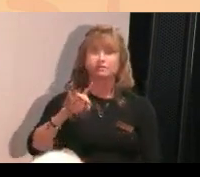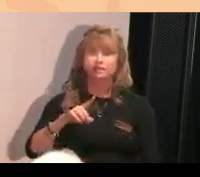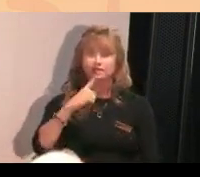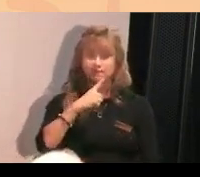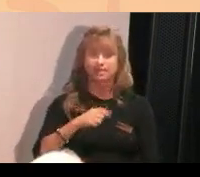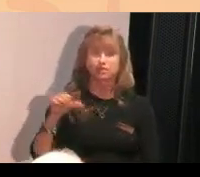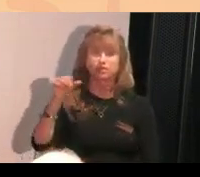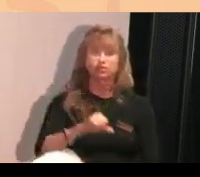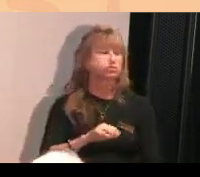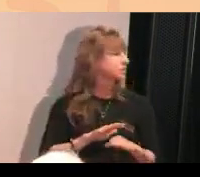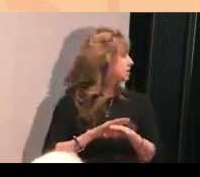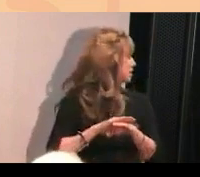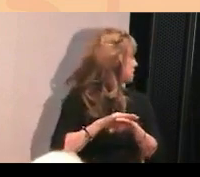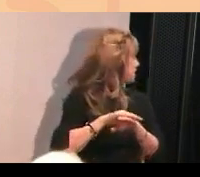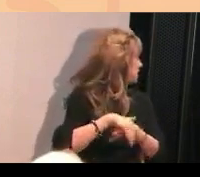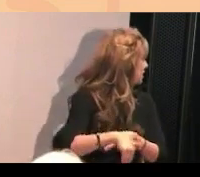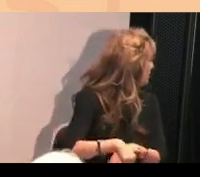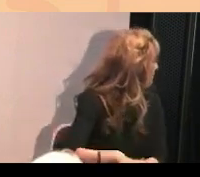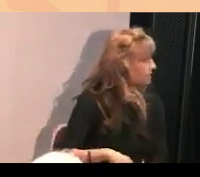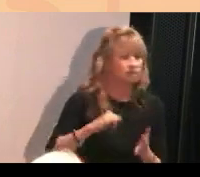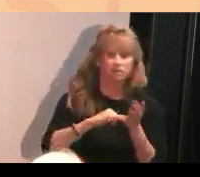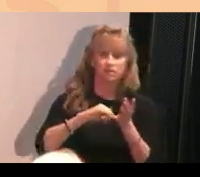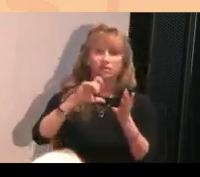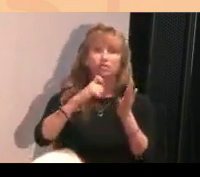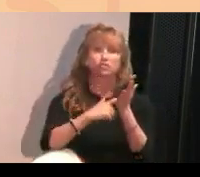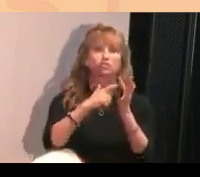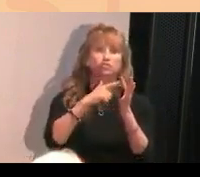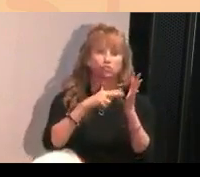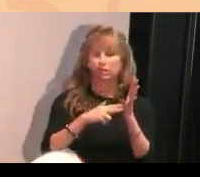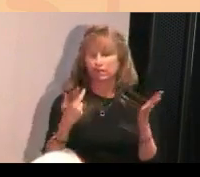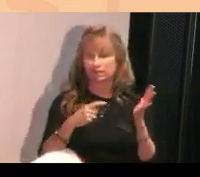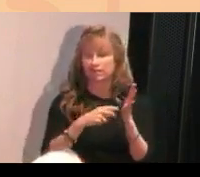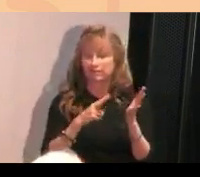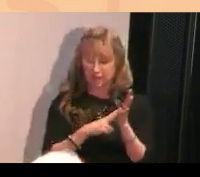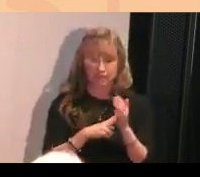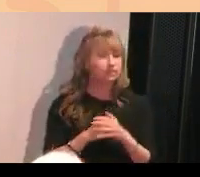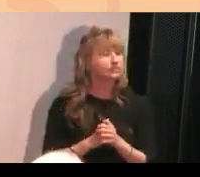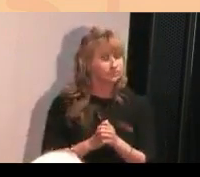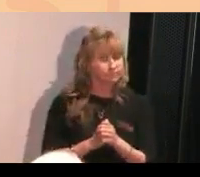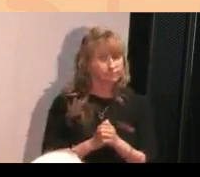traditional knowledge and or traditional cultural expressions including languages